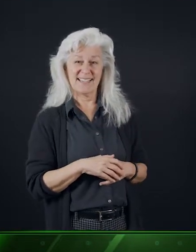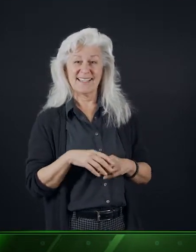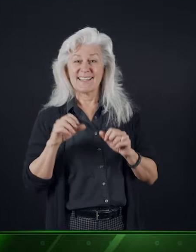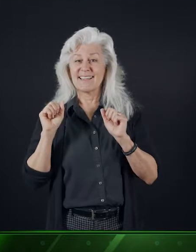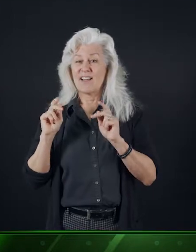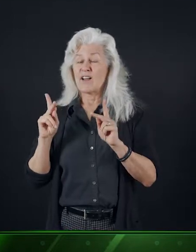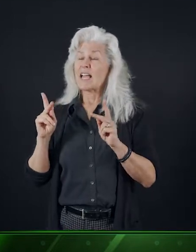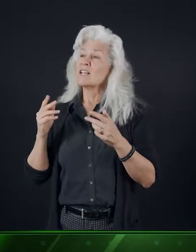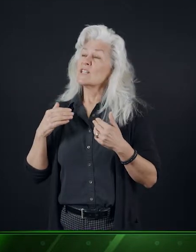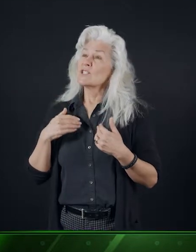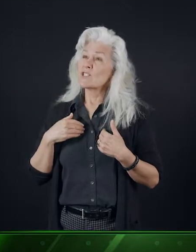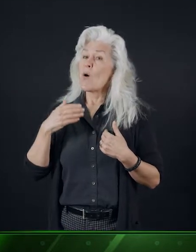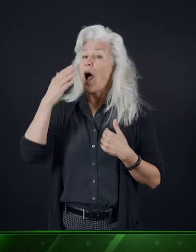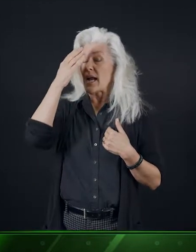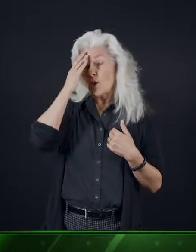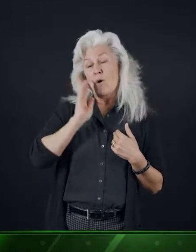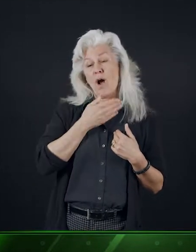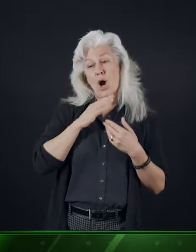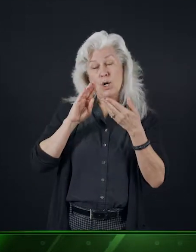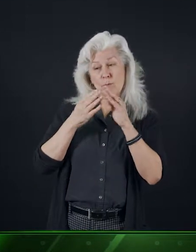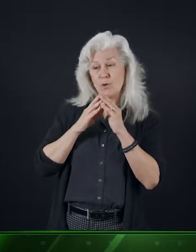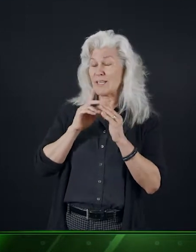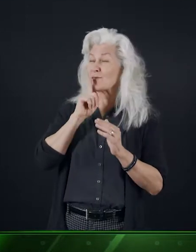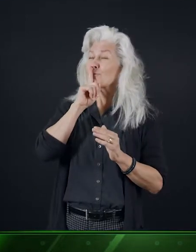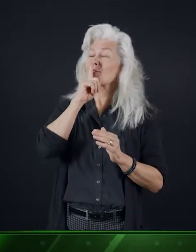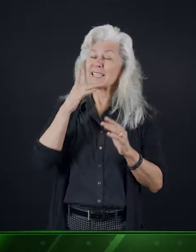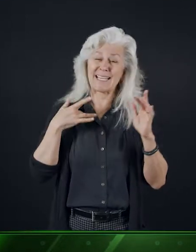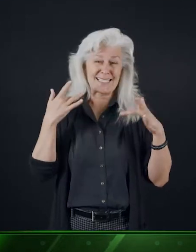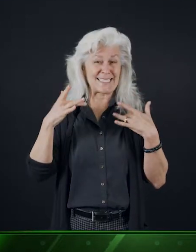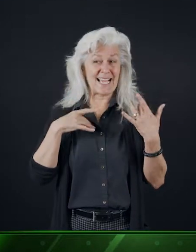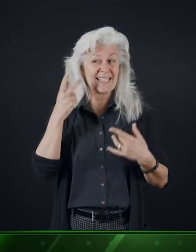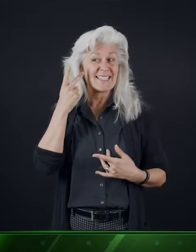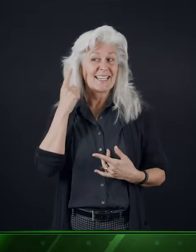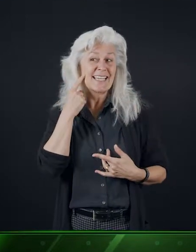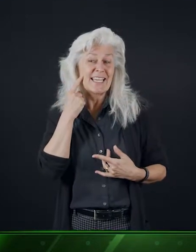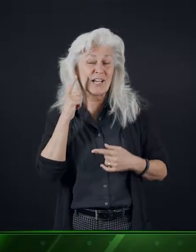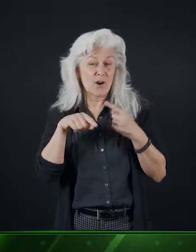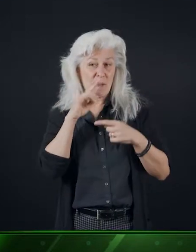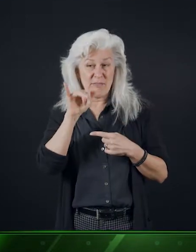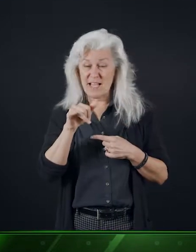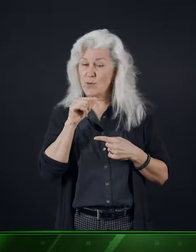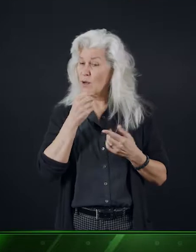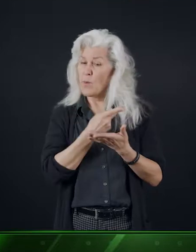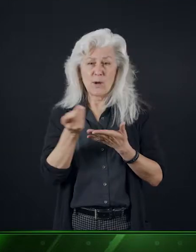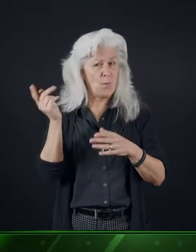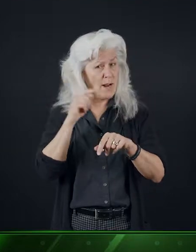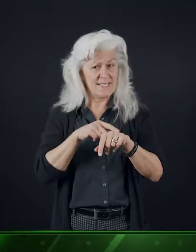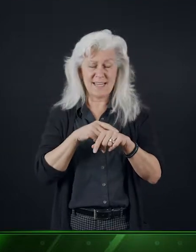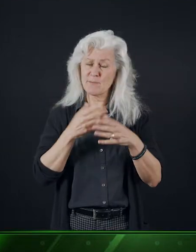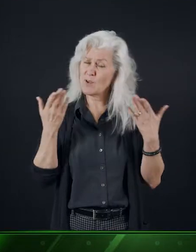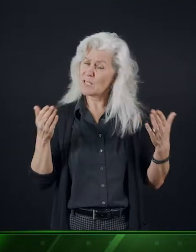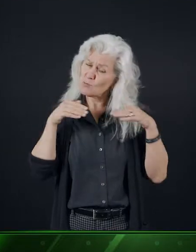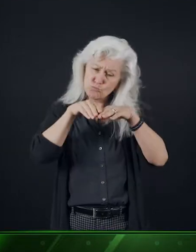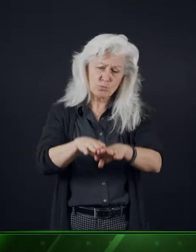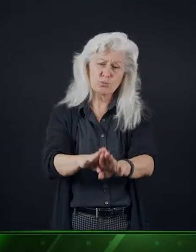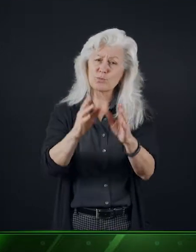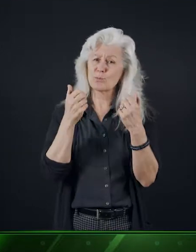Okay, so I know our community is incredibly excited to hear about this, so I don't want to waste any time at all. Let's just dive into it.